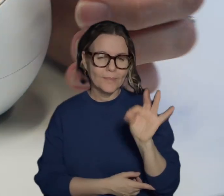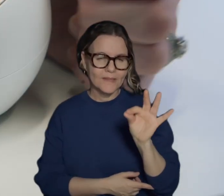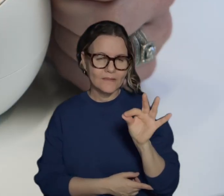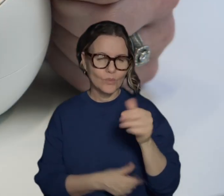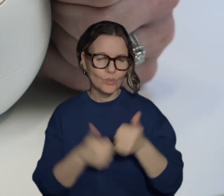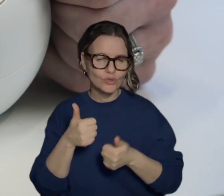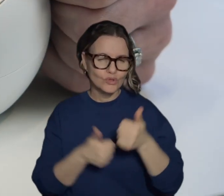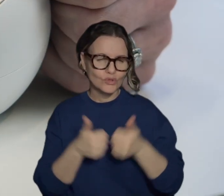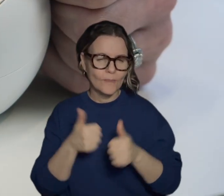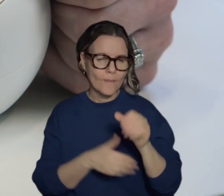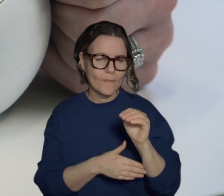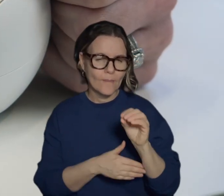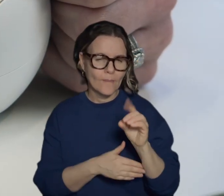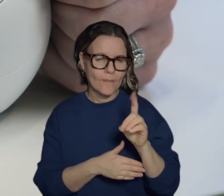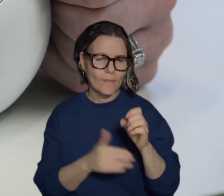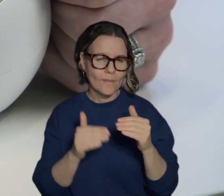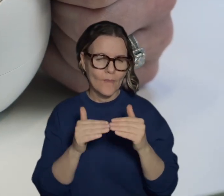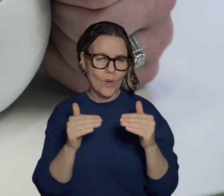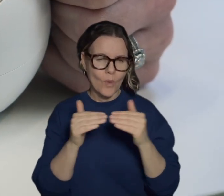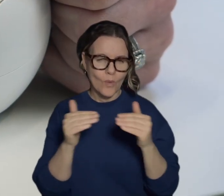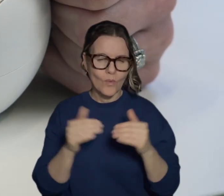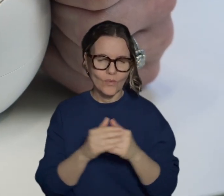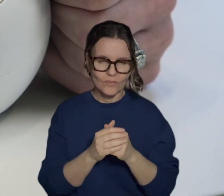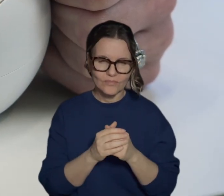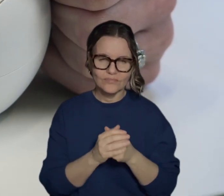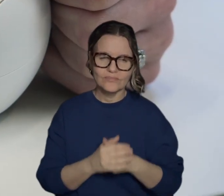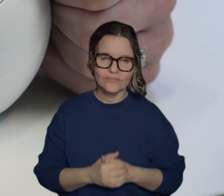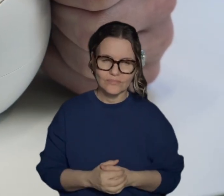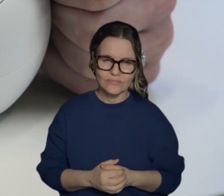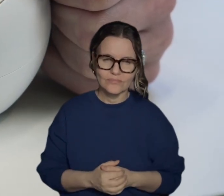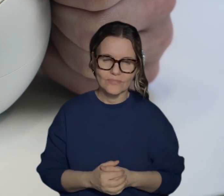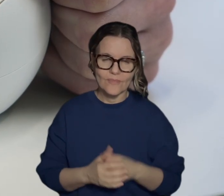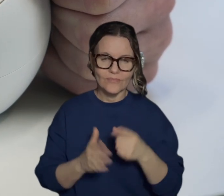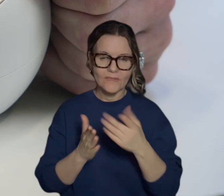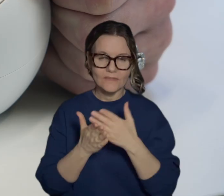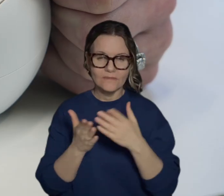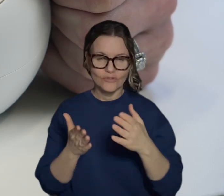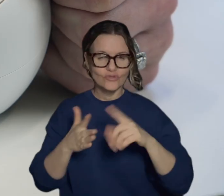just say we're going to start on both sides and you pick the mode that you would like to start in